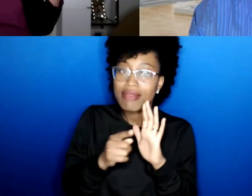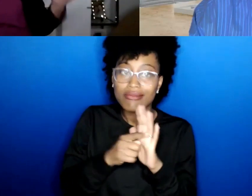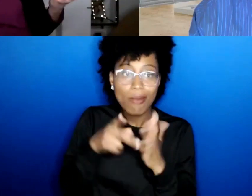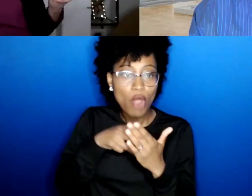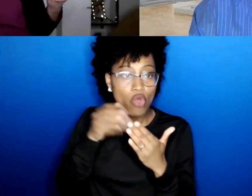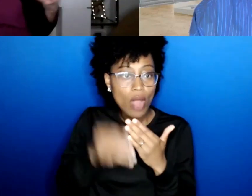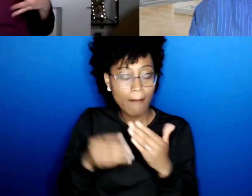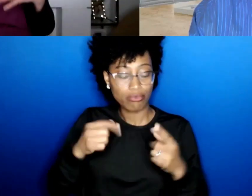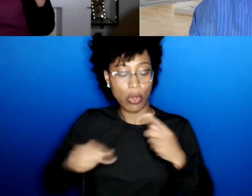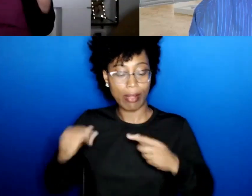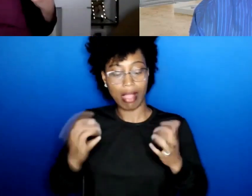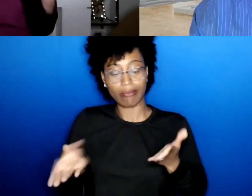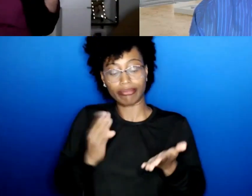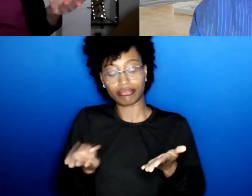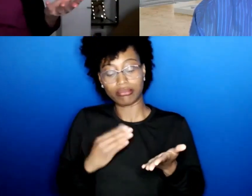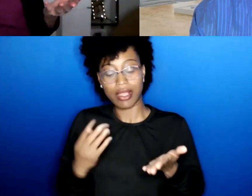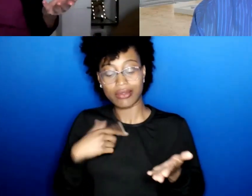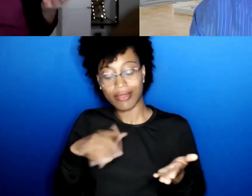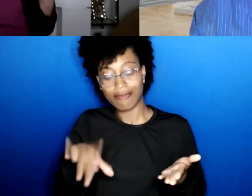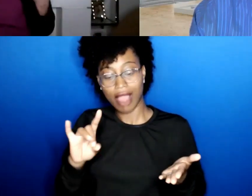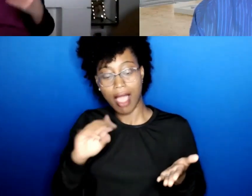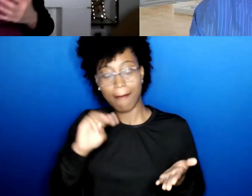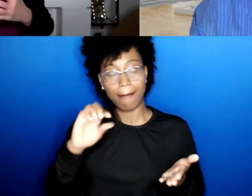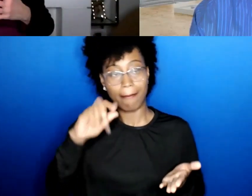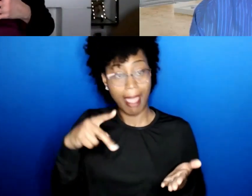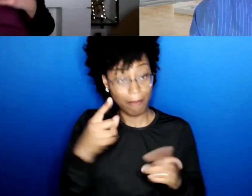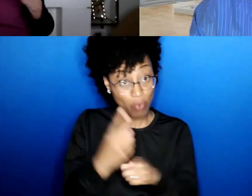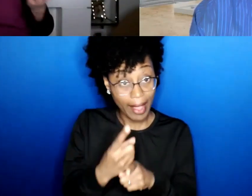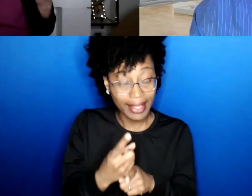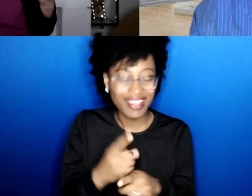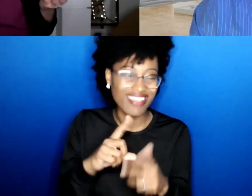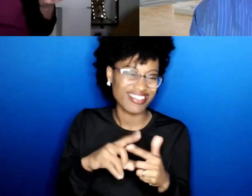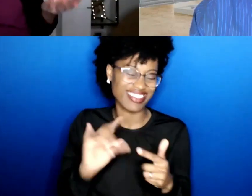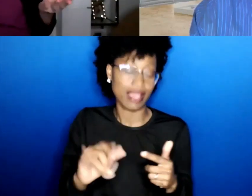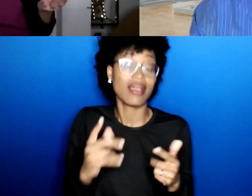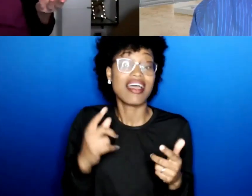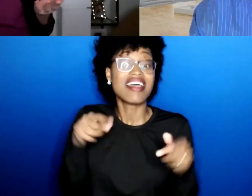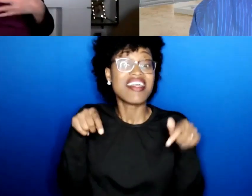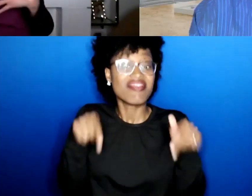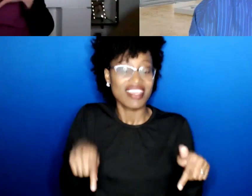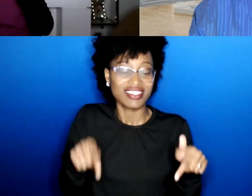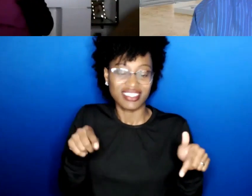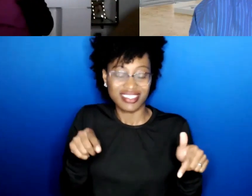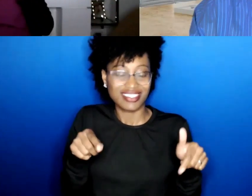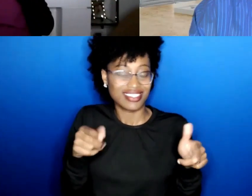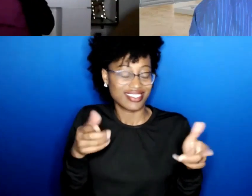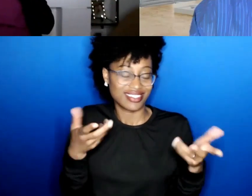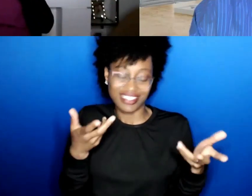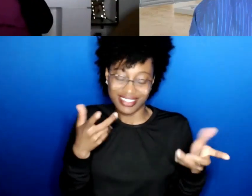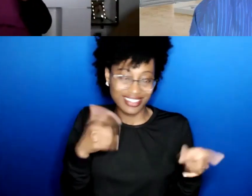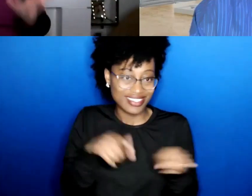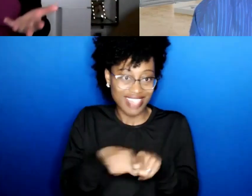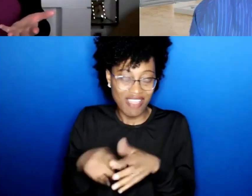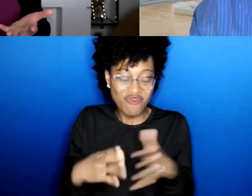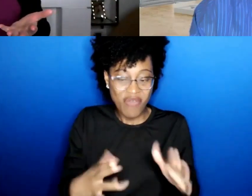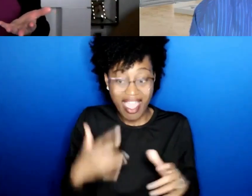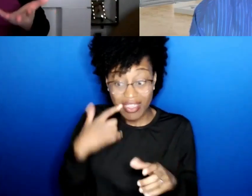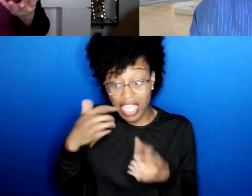06:22:11 While there is one map that provides all of the destinations you can get to once